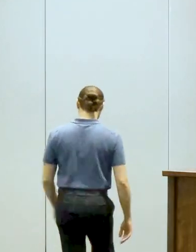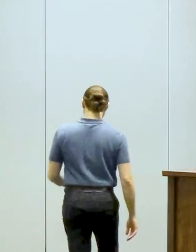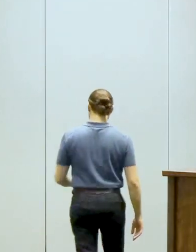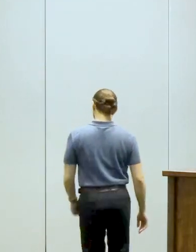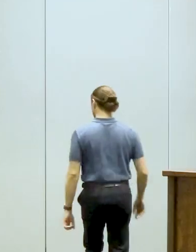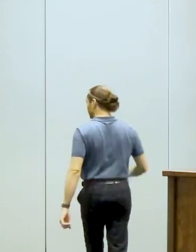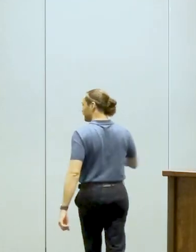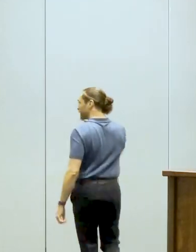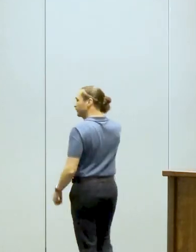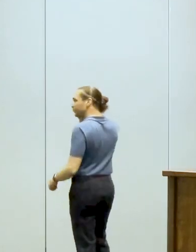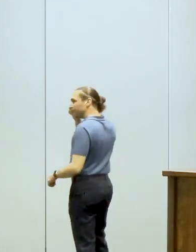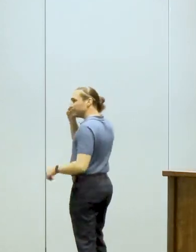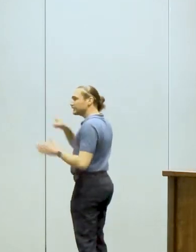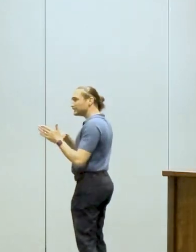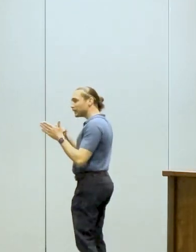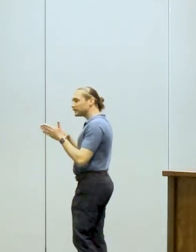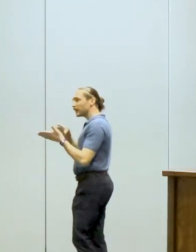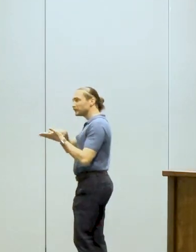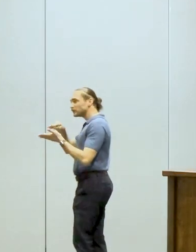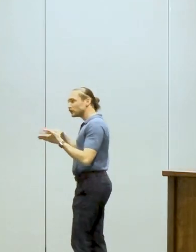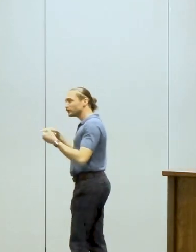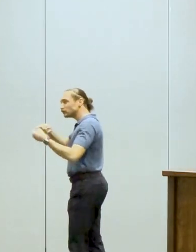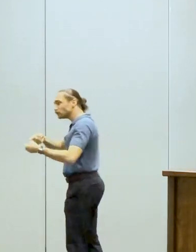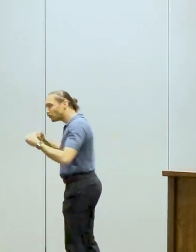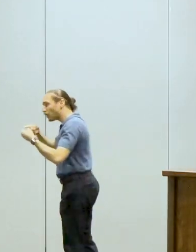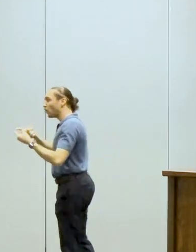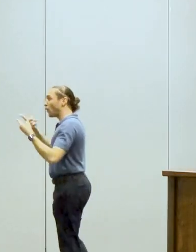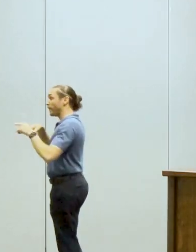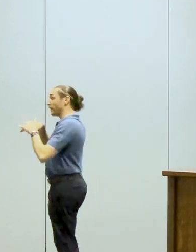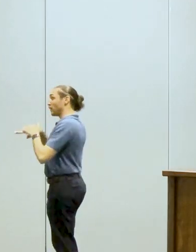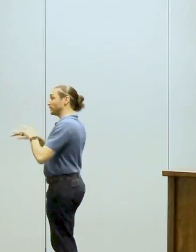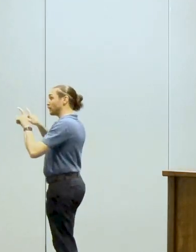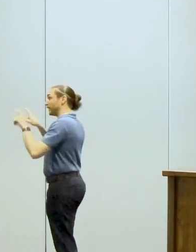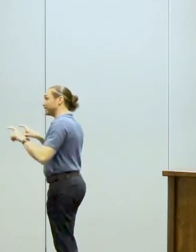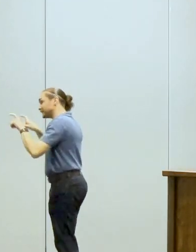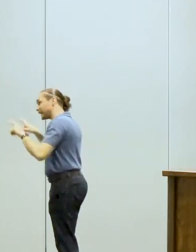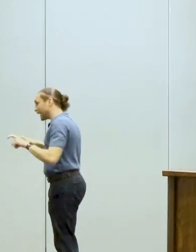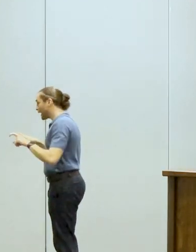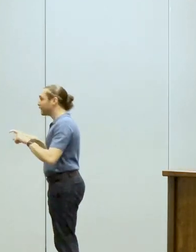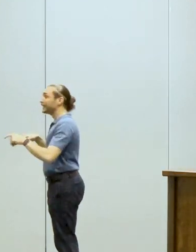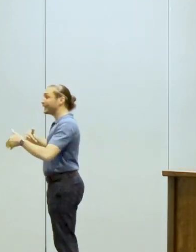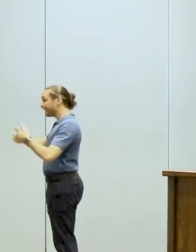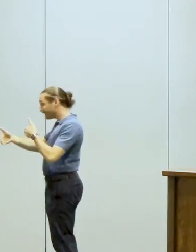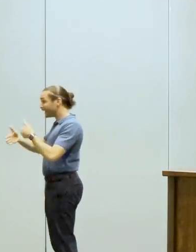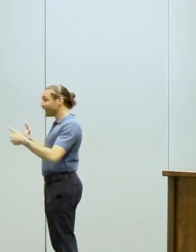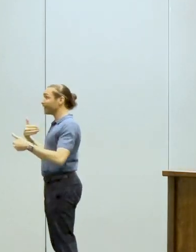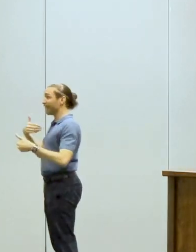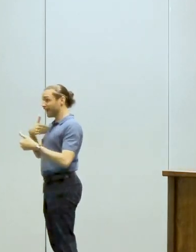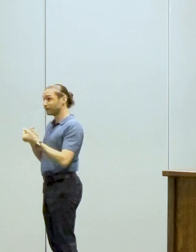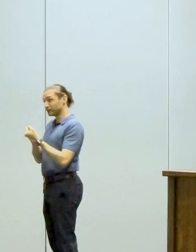know, sometimes they'll have accommodations to have equal access to those things, despite that, though, AI can generalize,